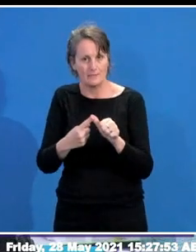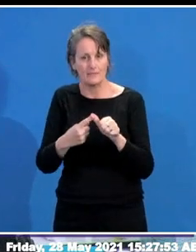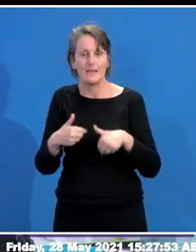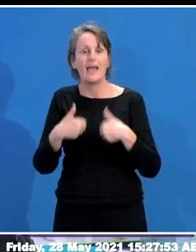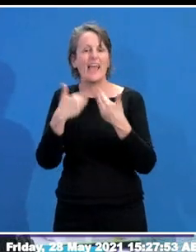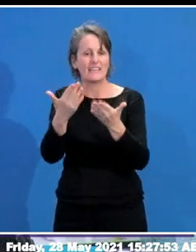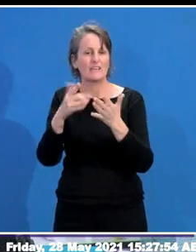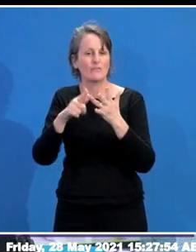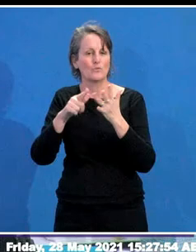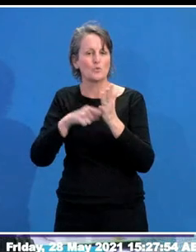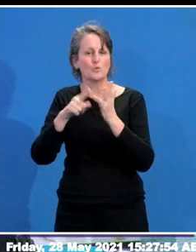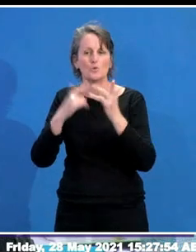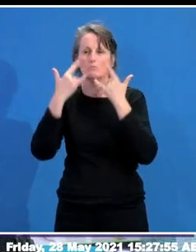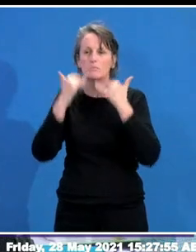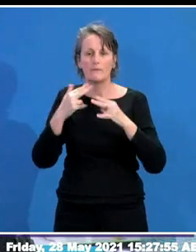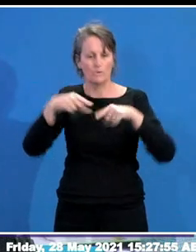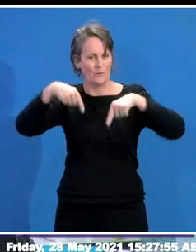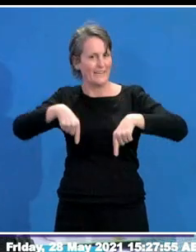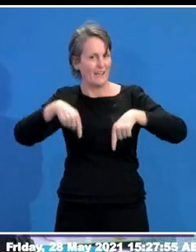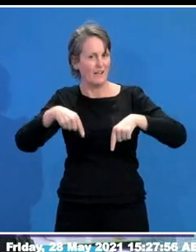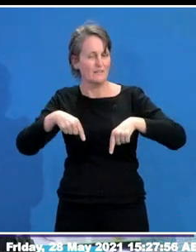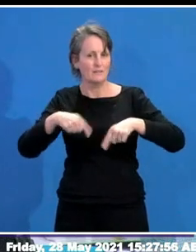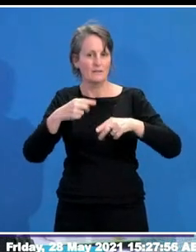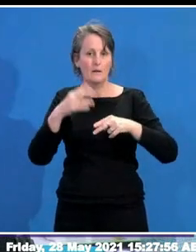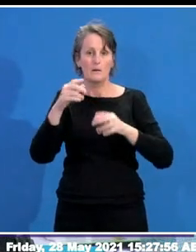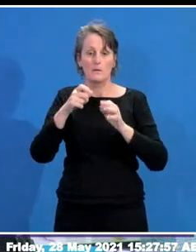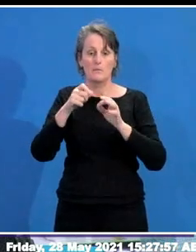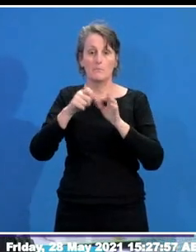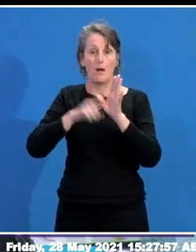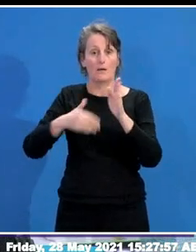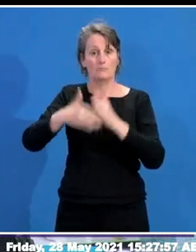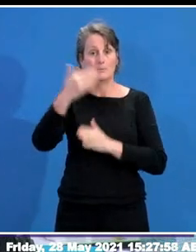the Royal Commission by 11 June 2021.